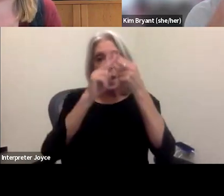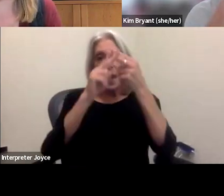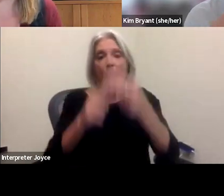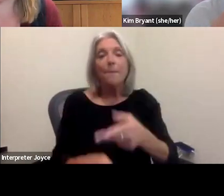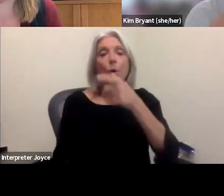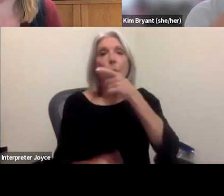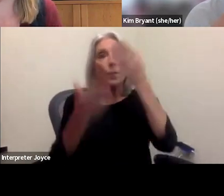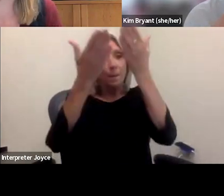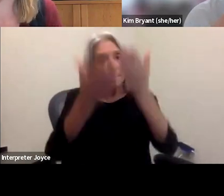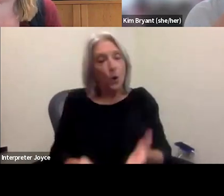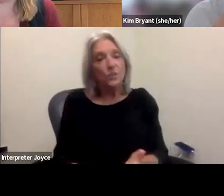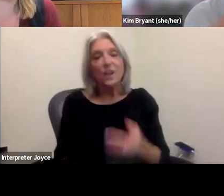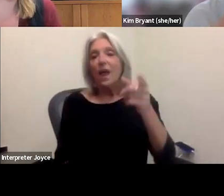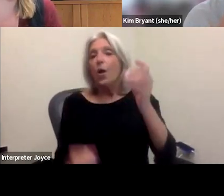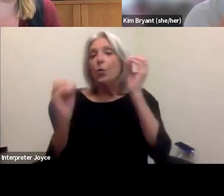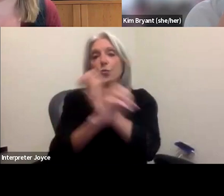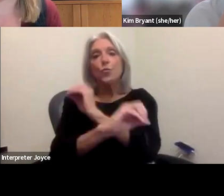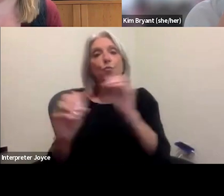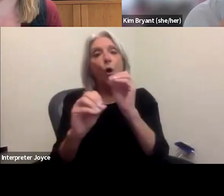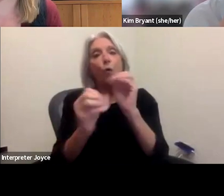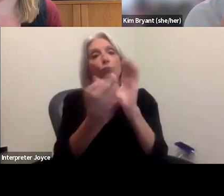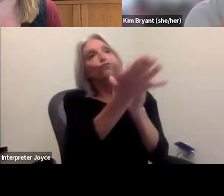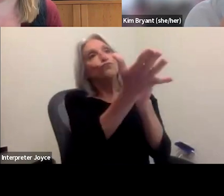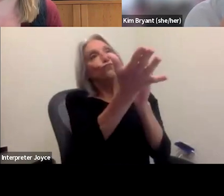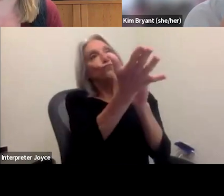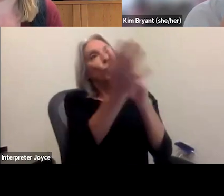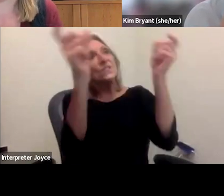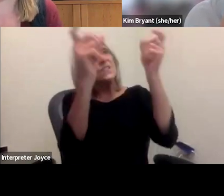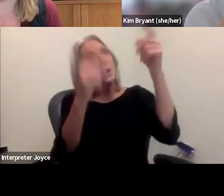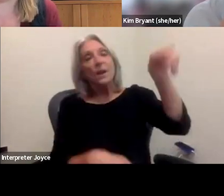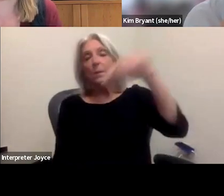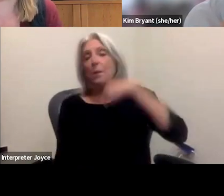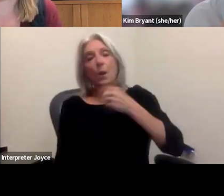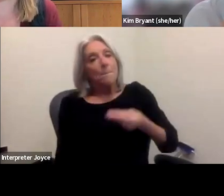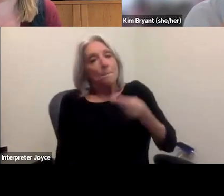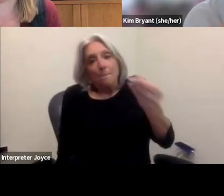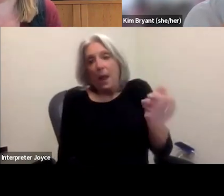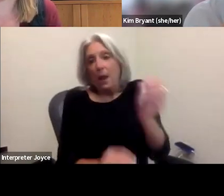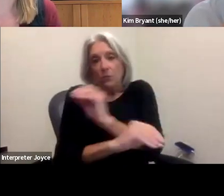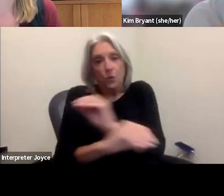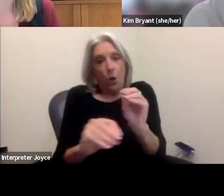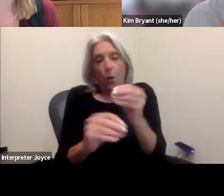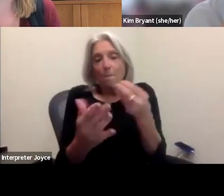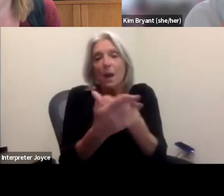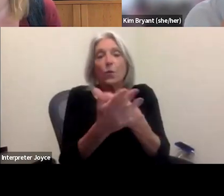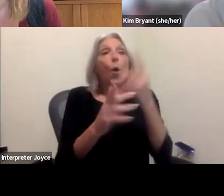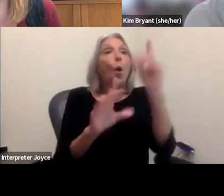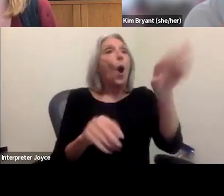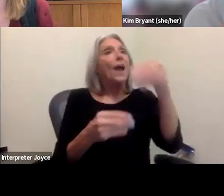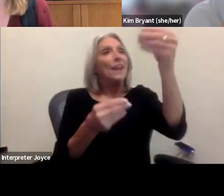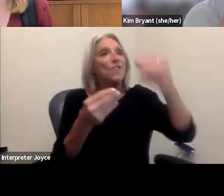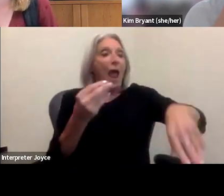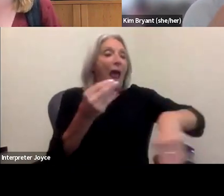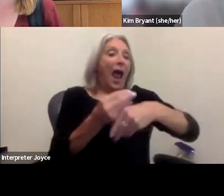don't get celebrated or known, and we're not going to pay them very well. Oh, you can have an extra foot. That's my amputee friends who were test pilots.